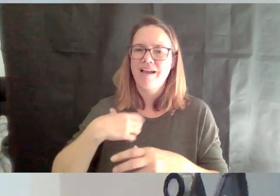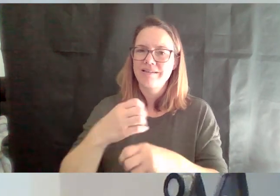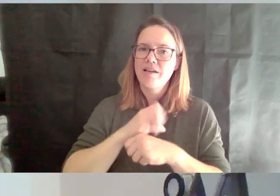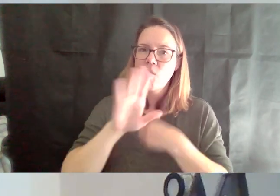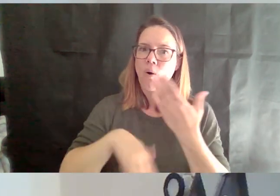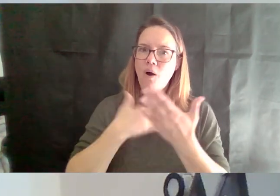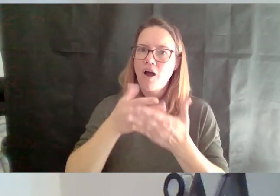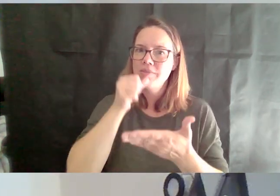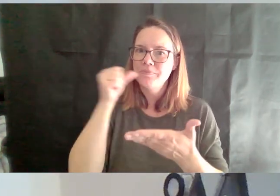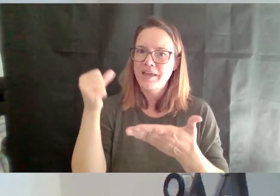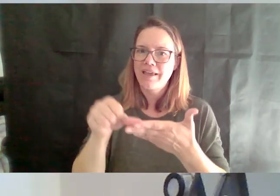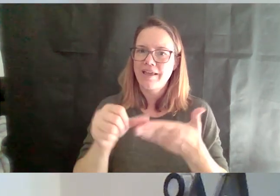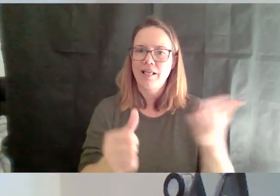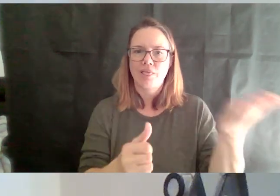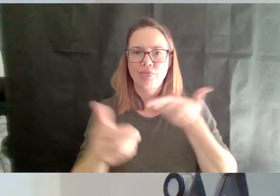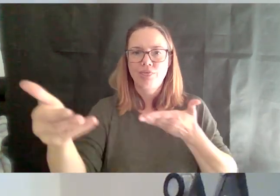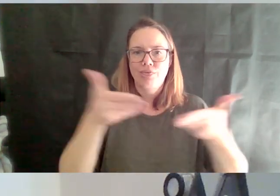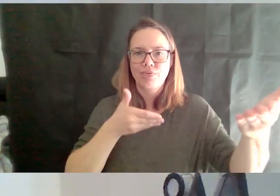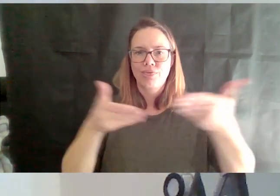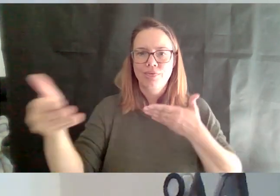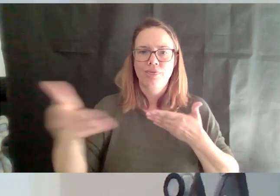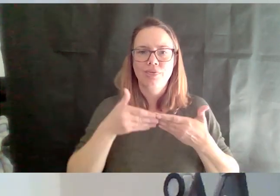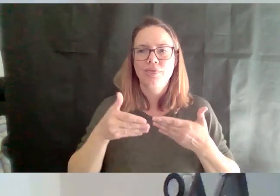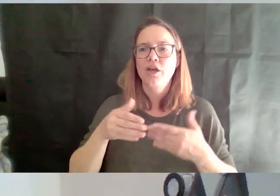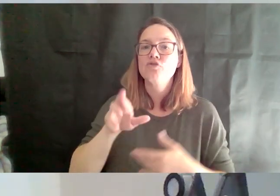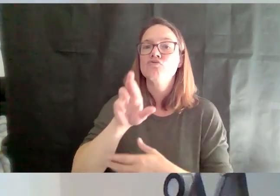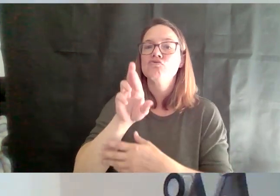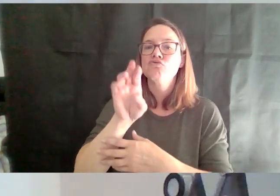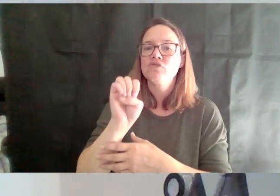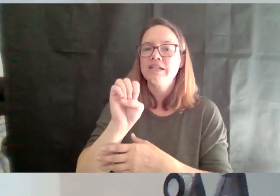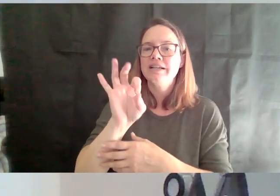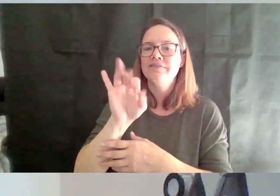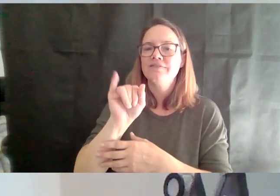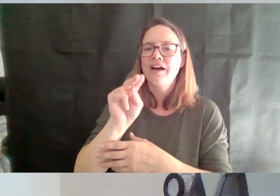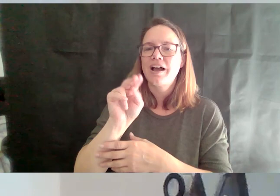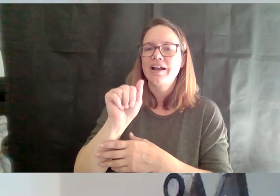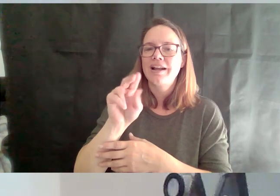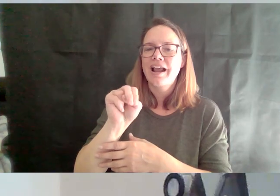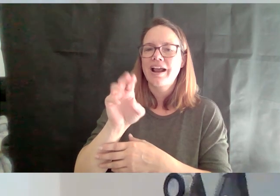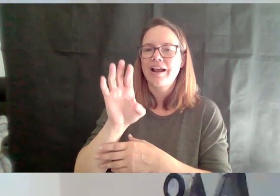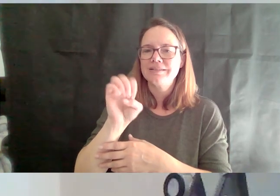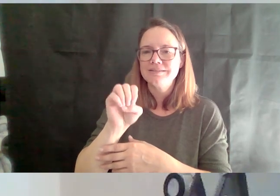Refinance your student loans for one low monthly payment. And it's great to know that that's not the best idea.